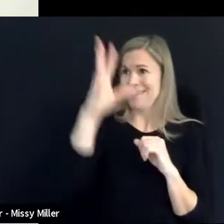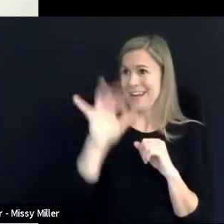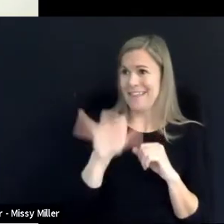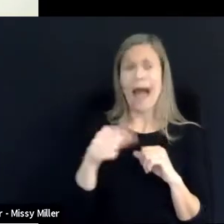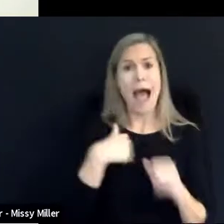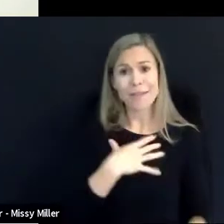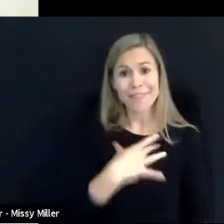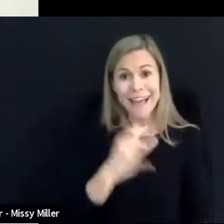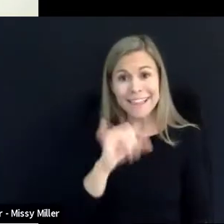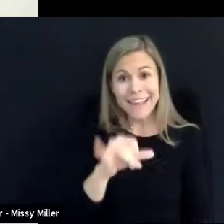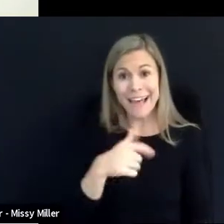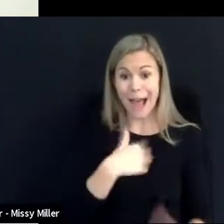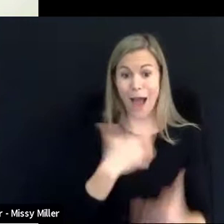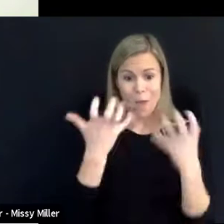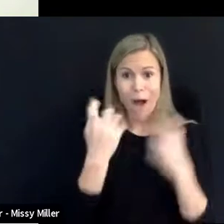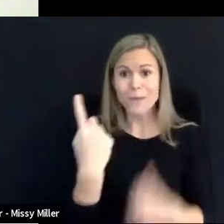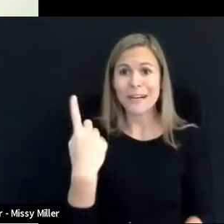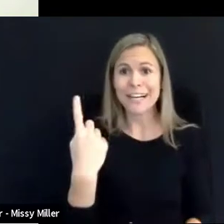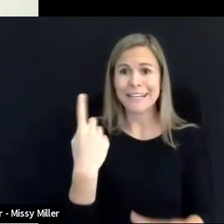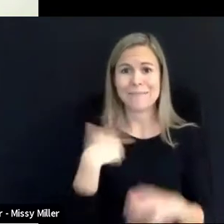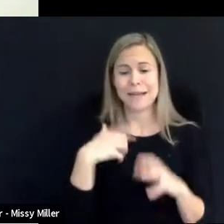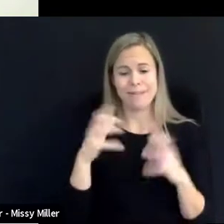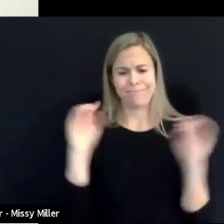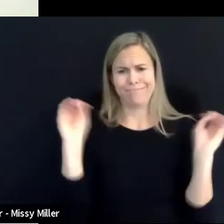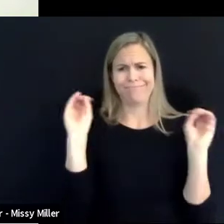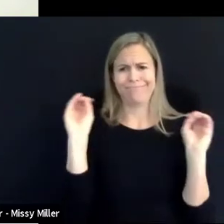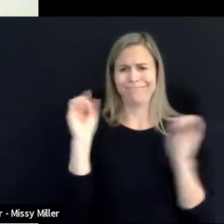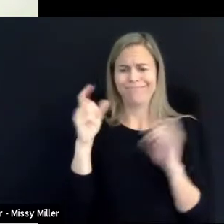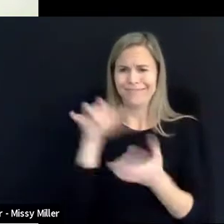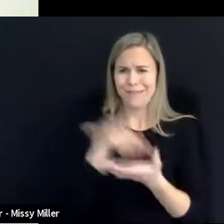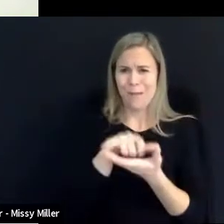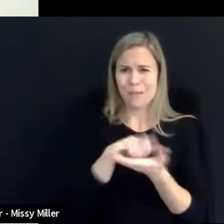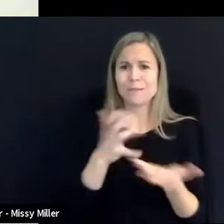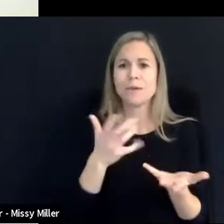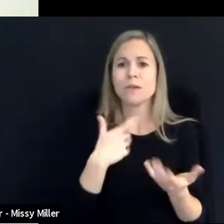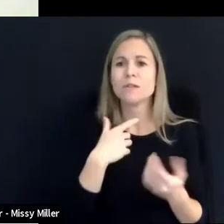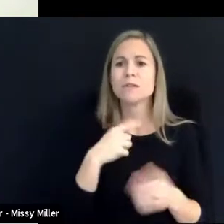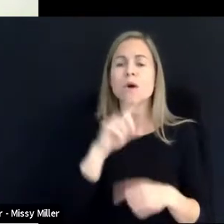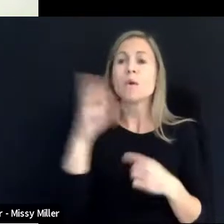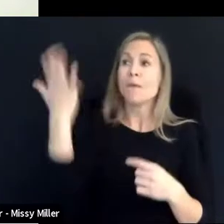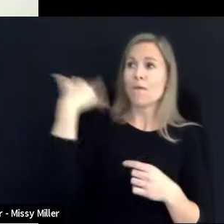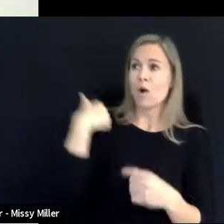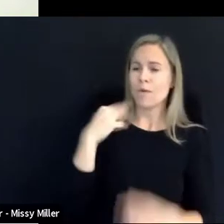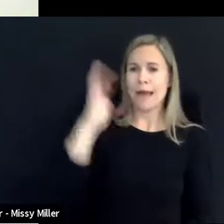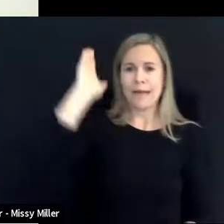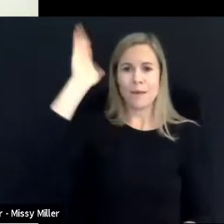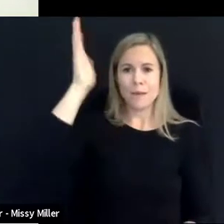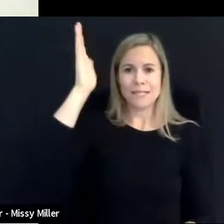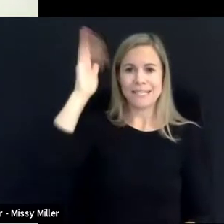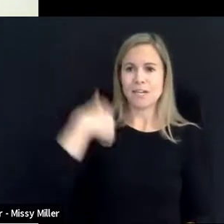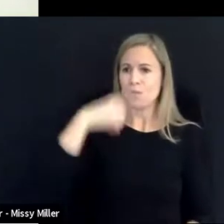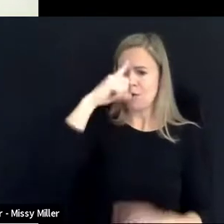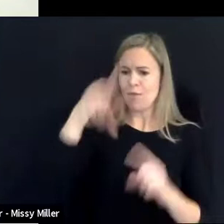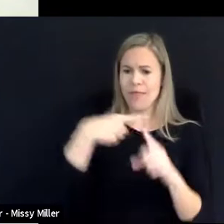And once I was asked to give a presentation, just kind of think of it as giving them a manual for how to, he can't do that.